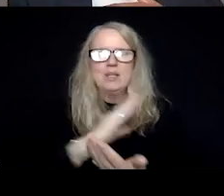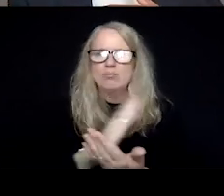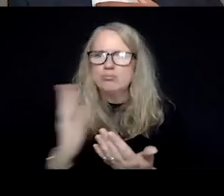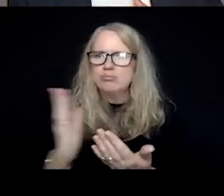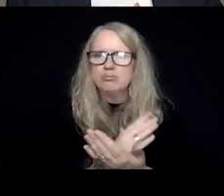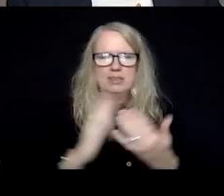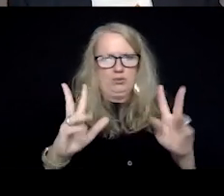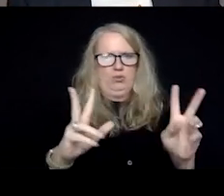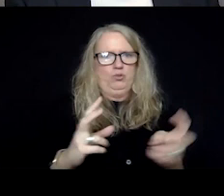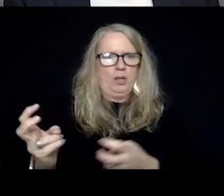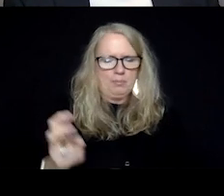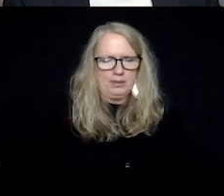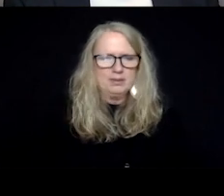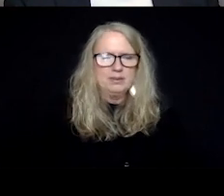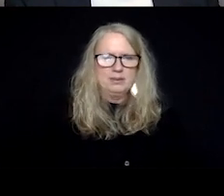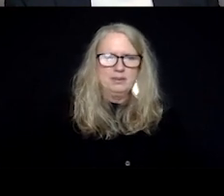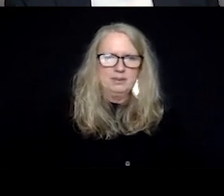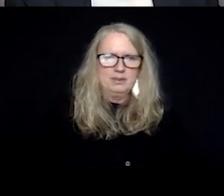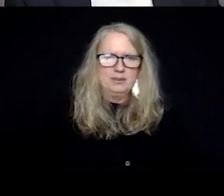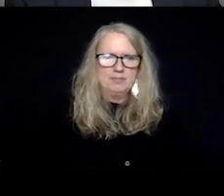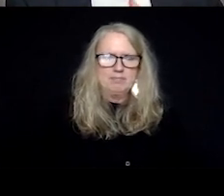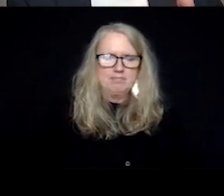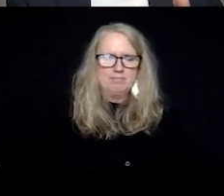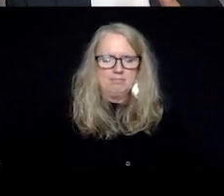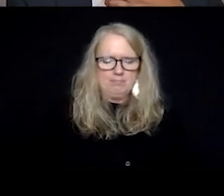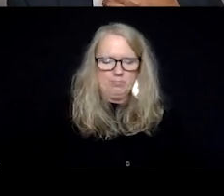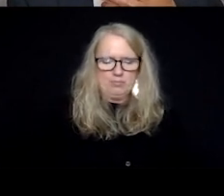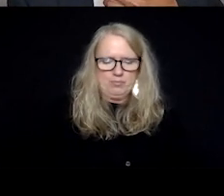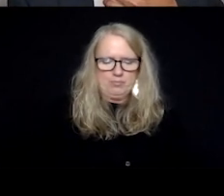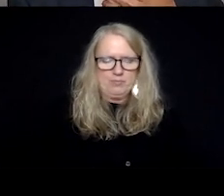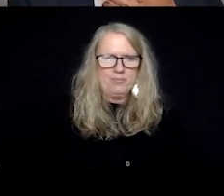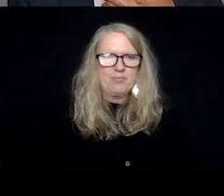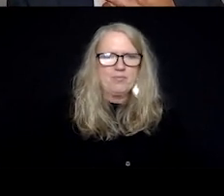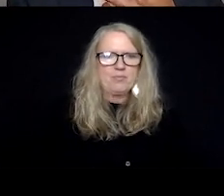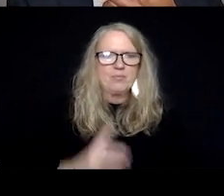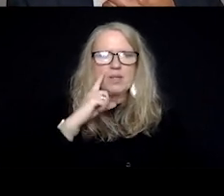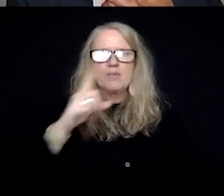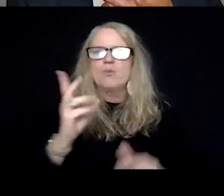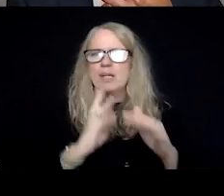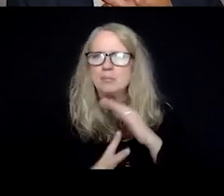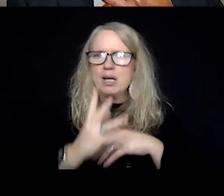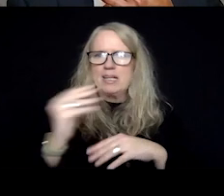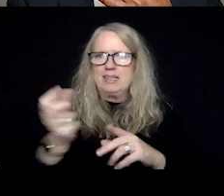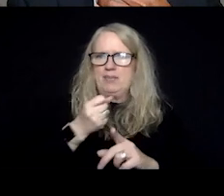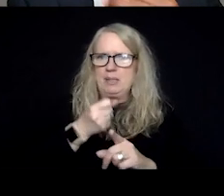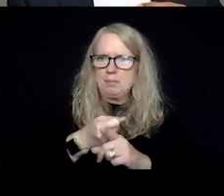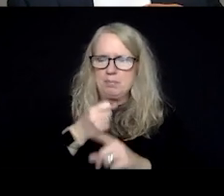WAS ON THE IMMIGRATION AND THE IMPACT THAT IMMIGRATION HAS ON